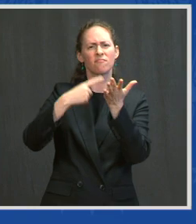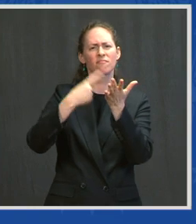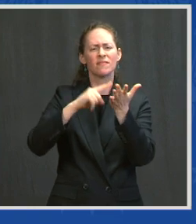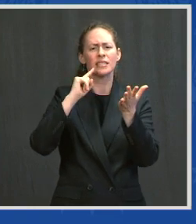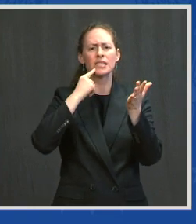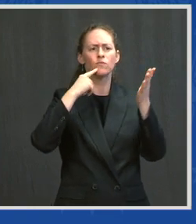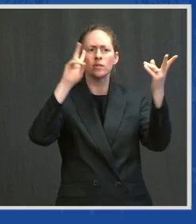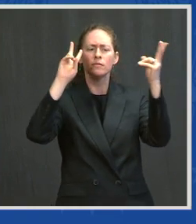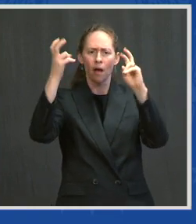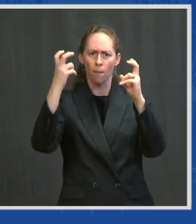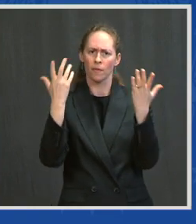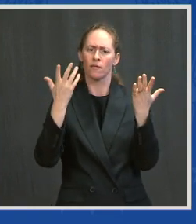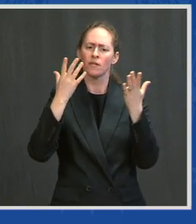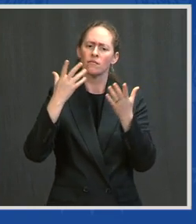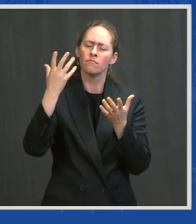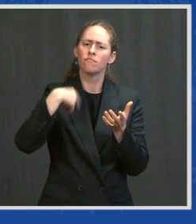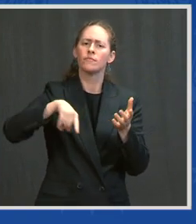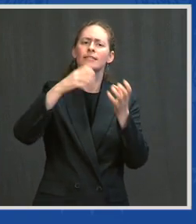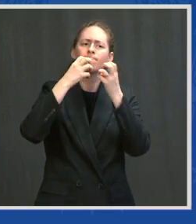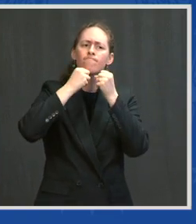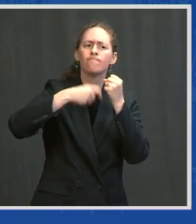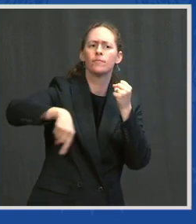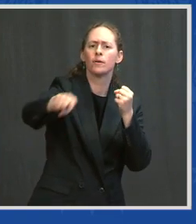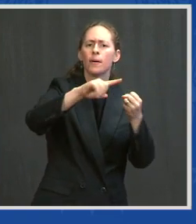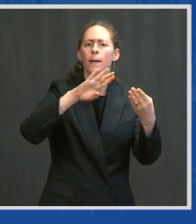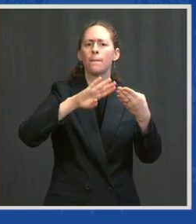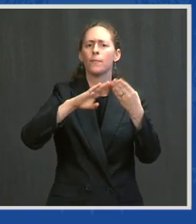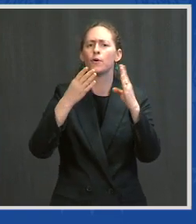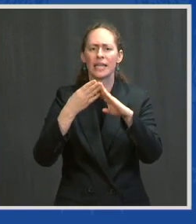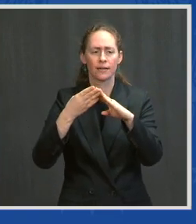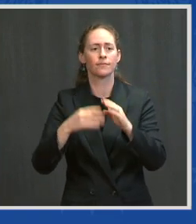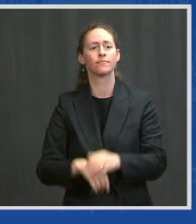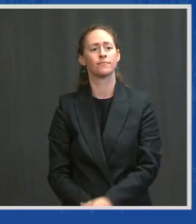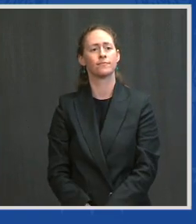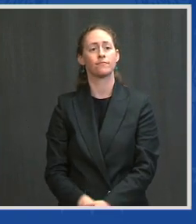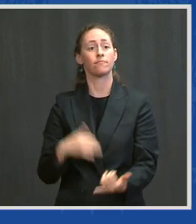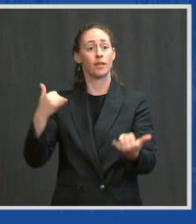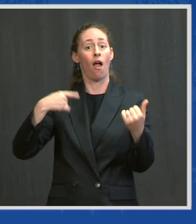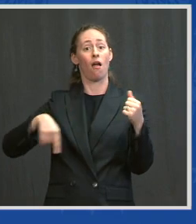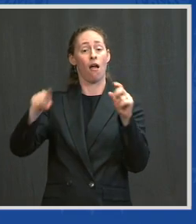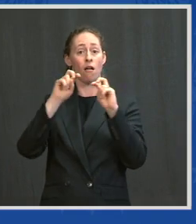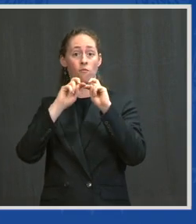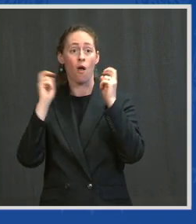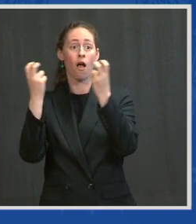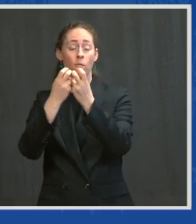As our participants in today's roundtable have noted, the increase in violent crime in 2020